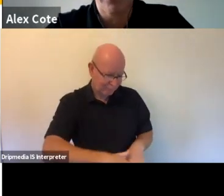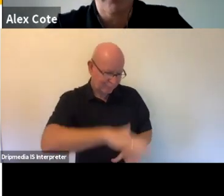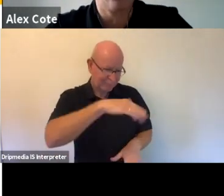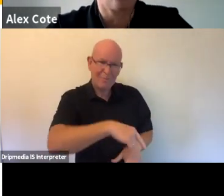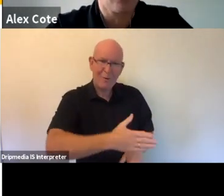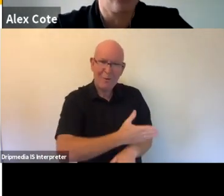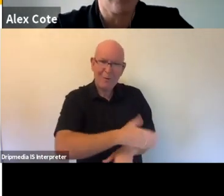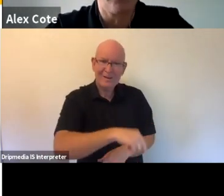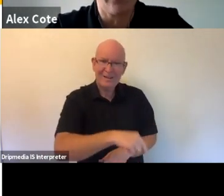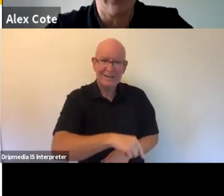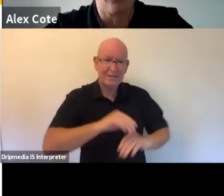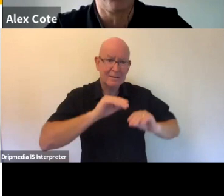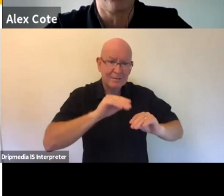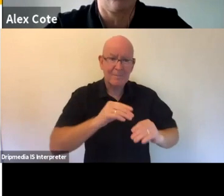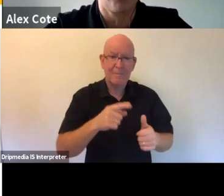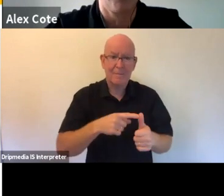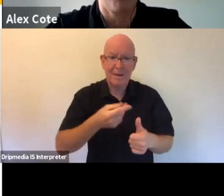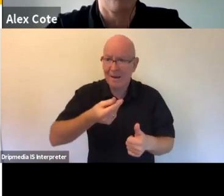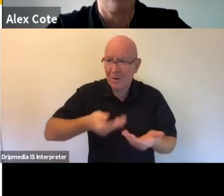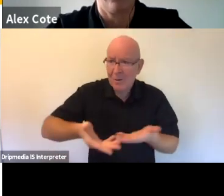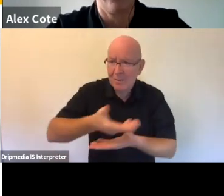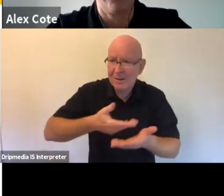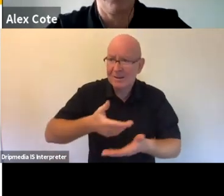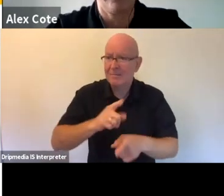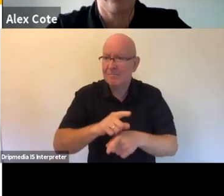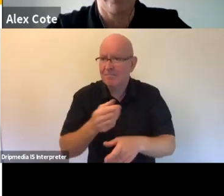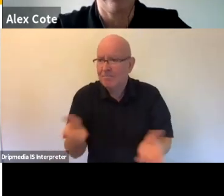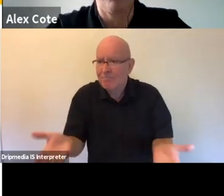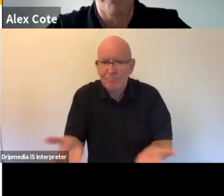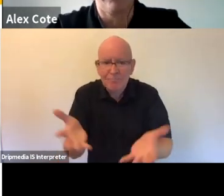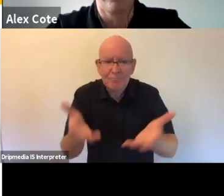spend around 1,4% of GDP on disability-related benefits.